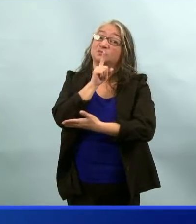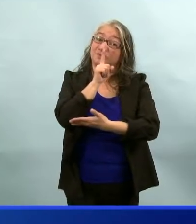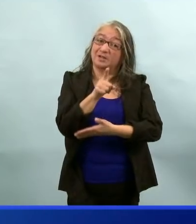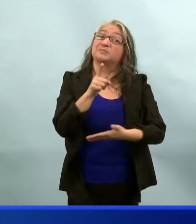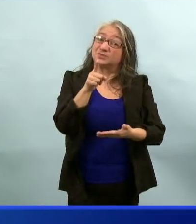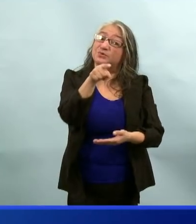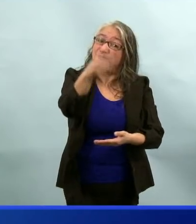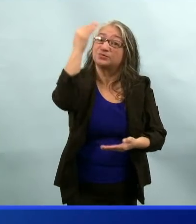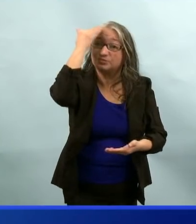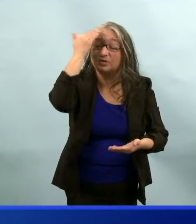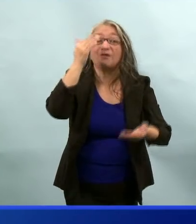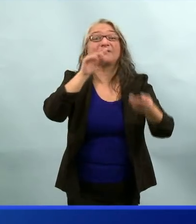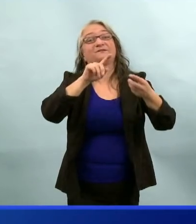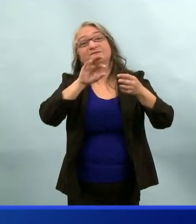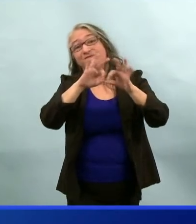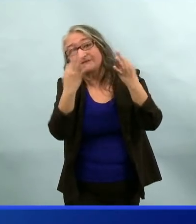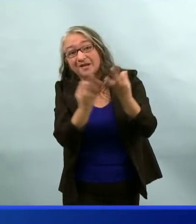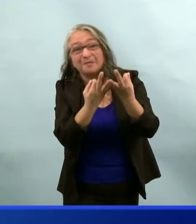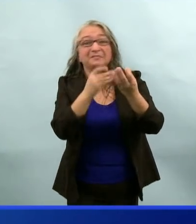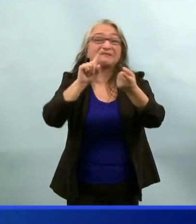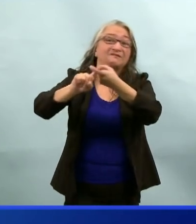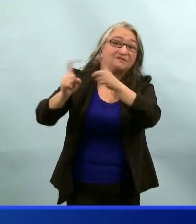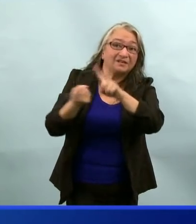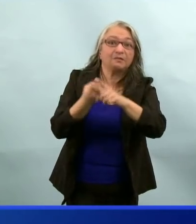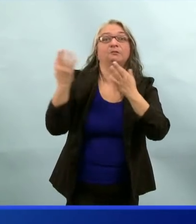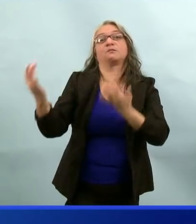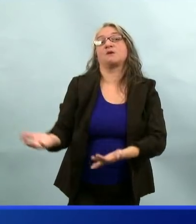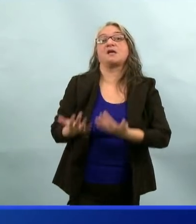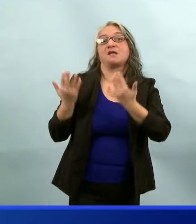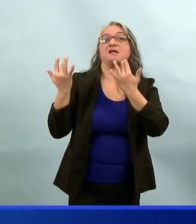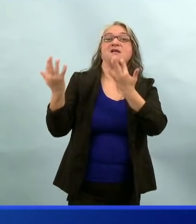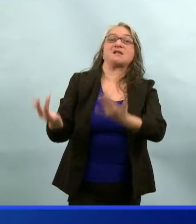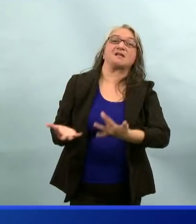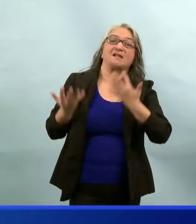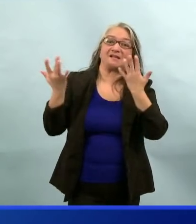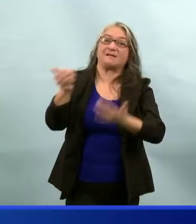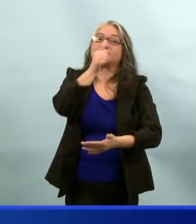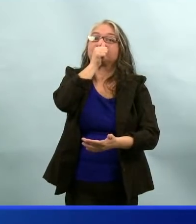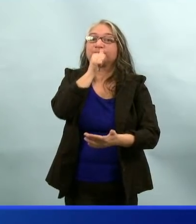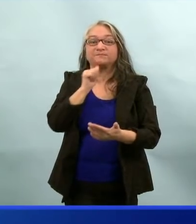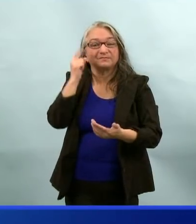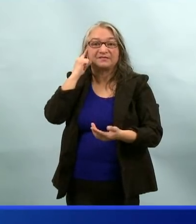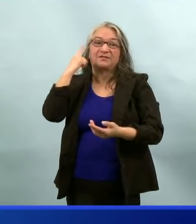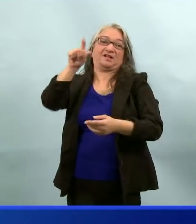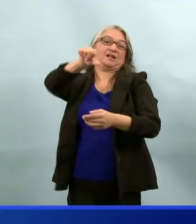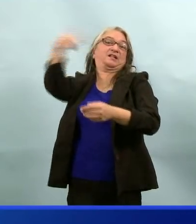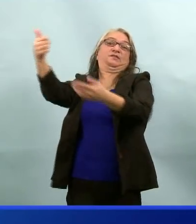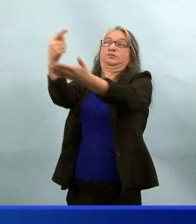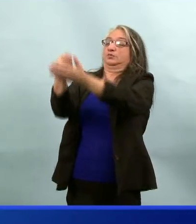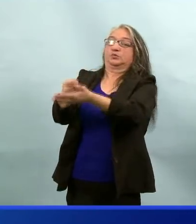had to increase our ability to care for covet patients in our hospitals and many have heard